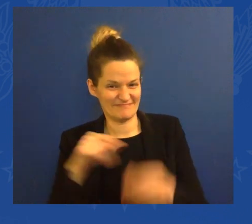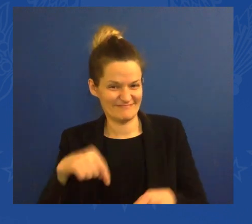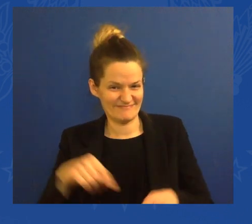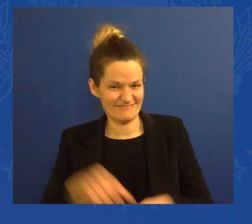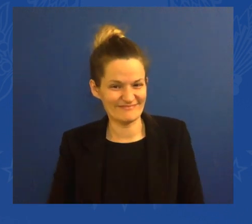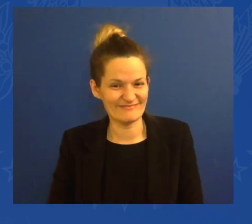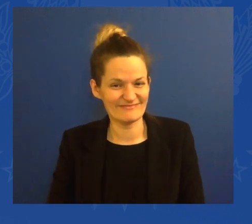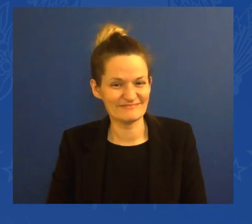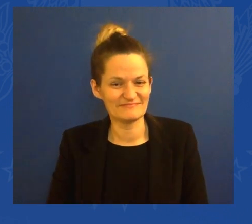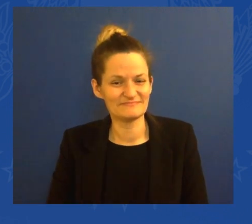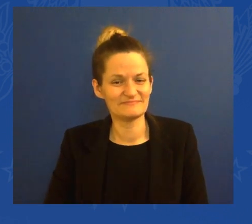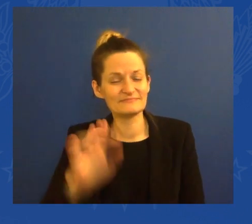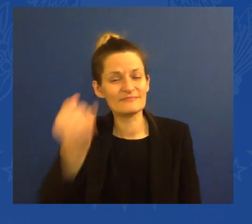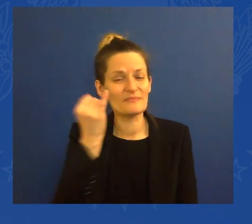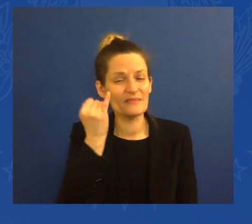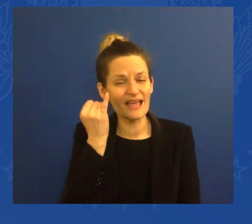I love Wisconsin and Minnesota.